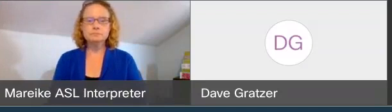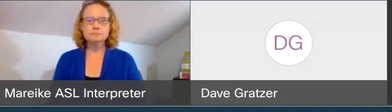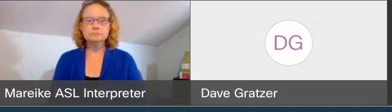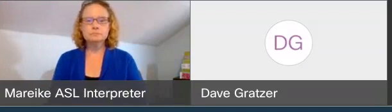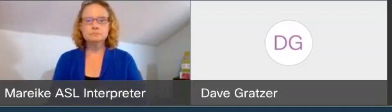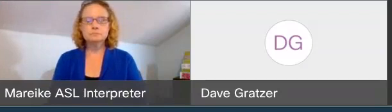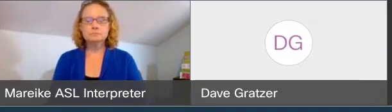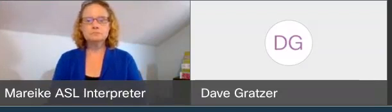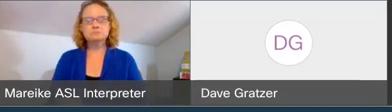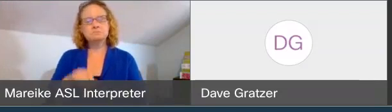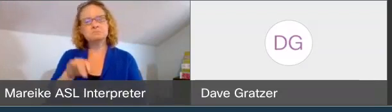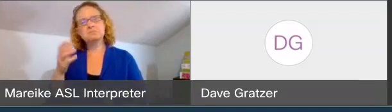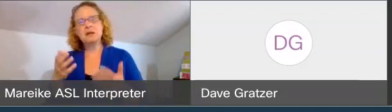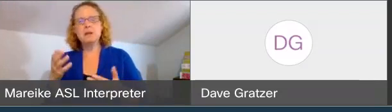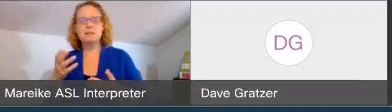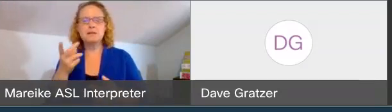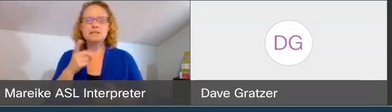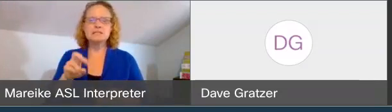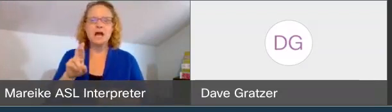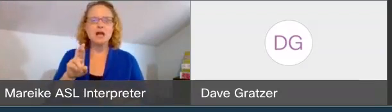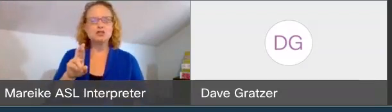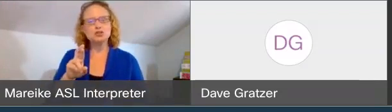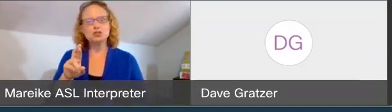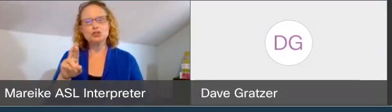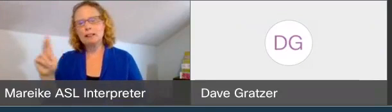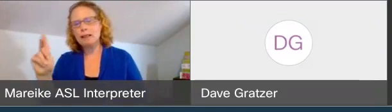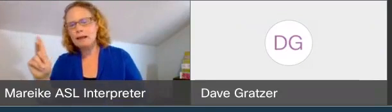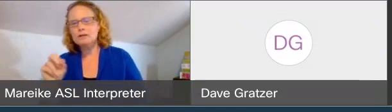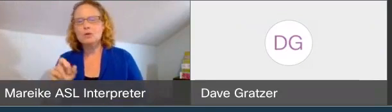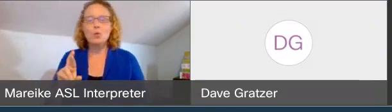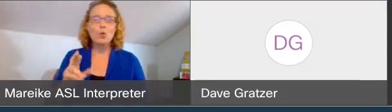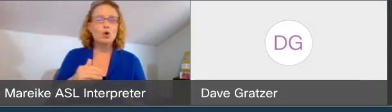And that might go to Dr. Klaver or even Dr. Cuddeback.